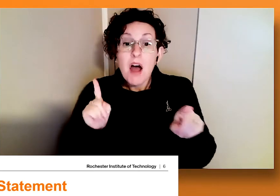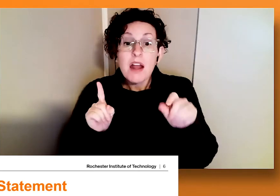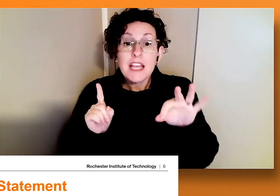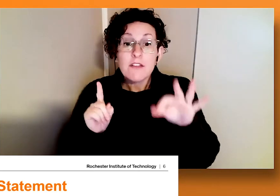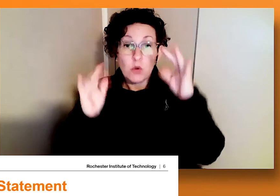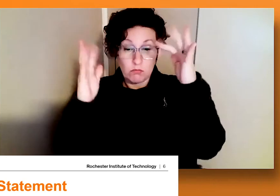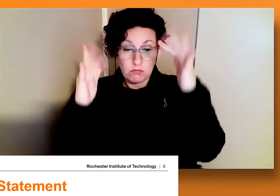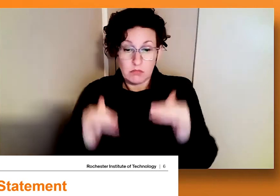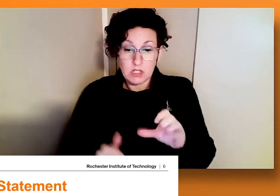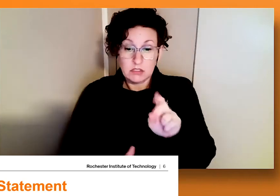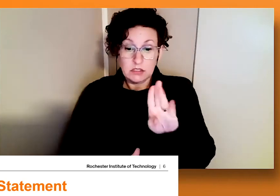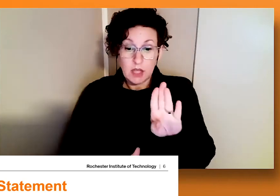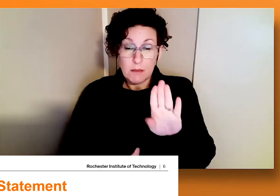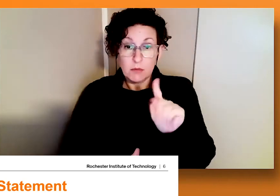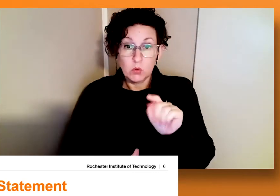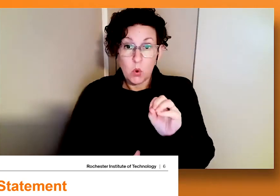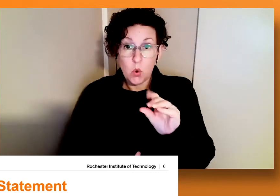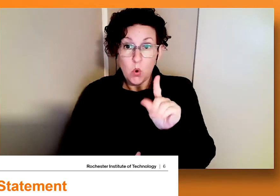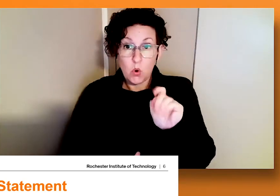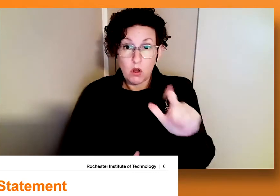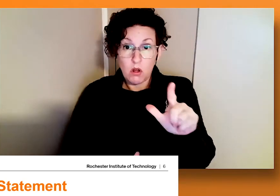but then if you go down to the subtotal,